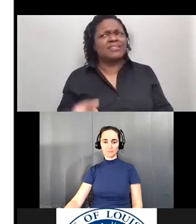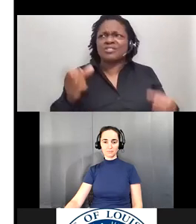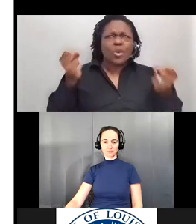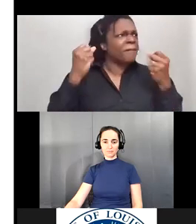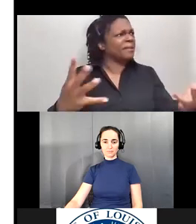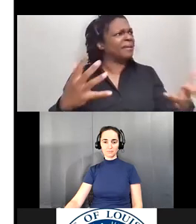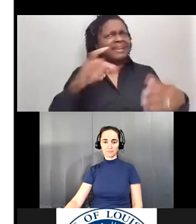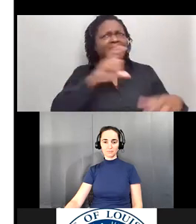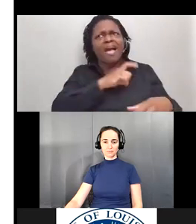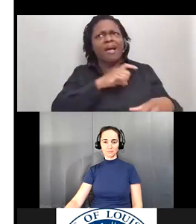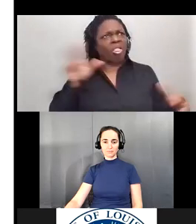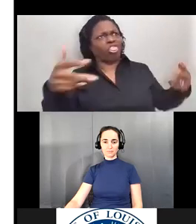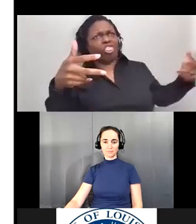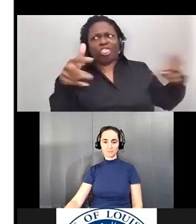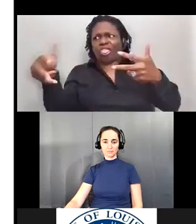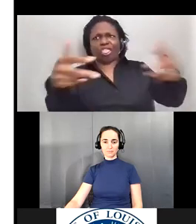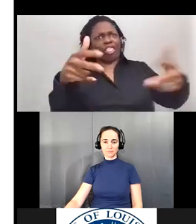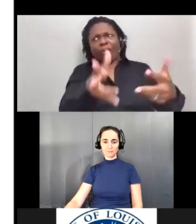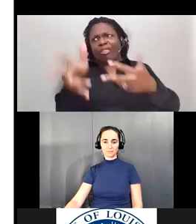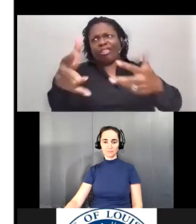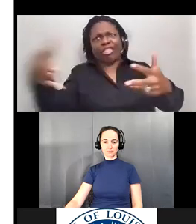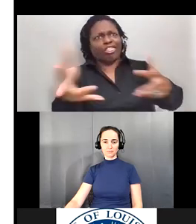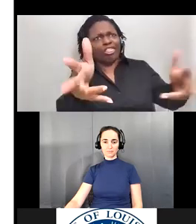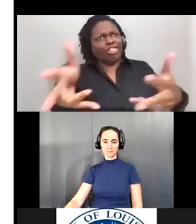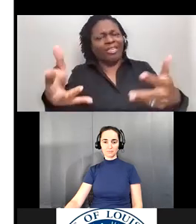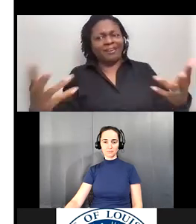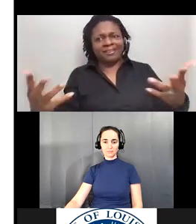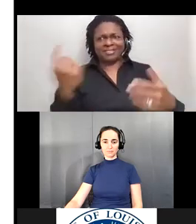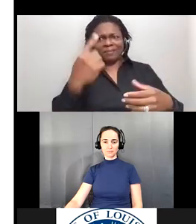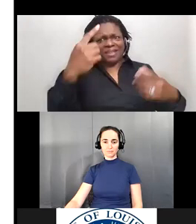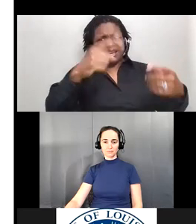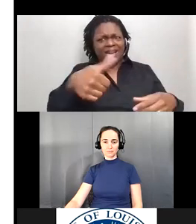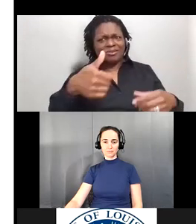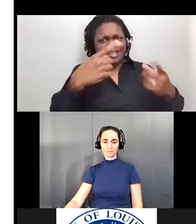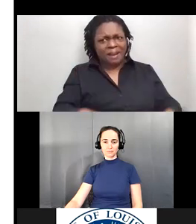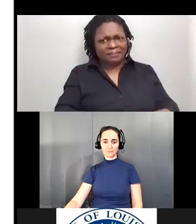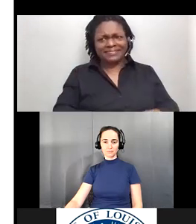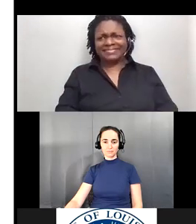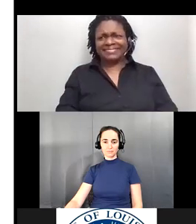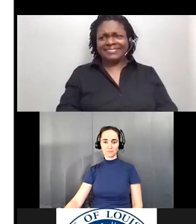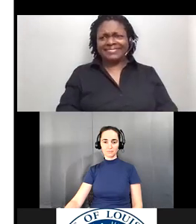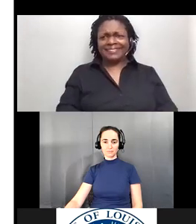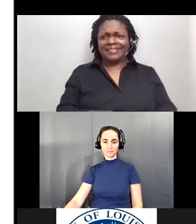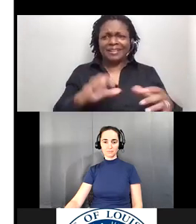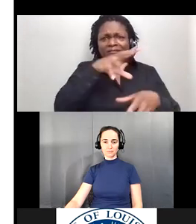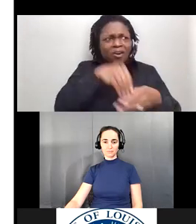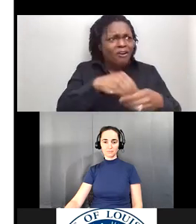15:57:41 what's going on. Is there something else going on there. I mean, there could be. 15:57:45 But don't be alarmed I mean a lot of these times that officers will respond